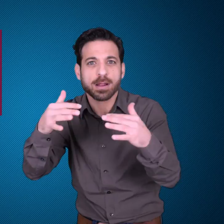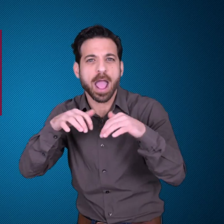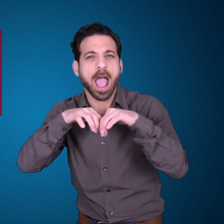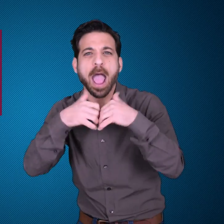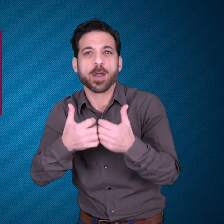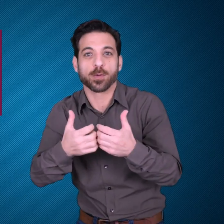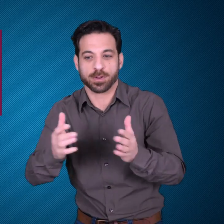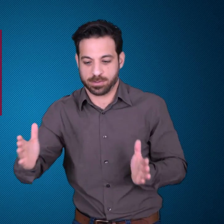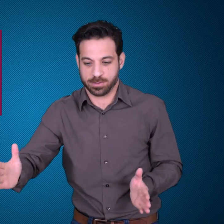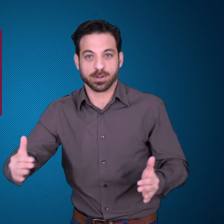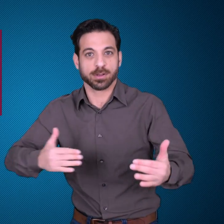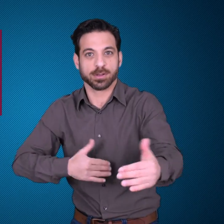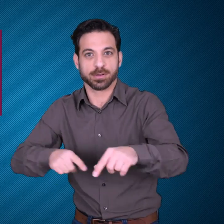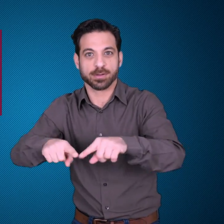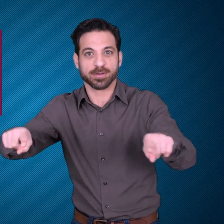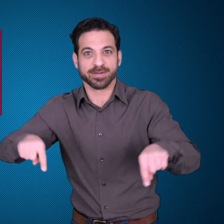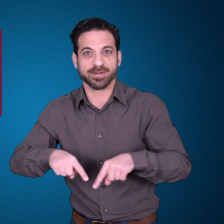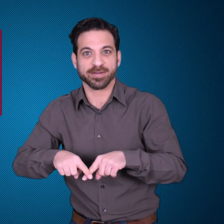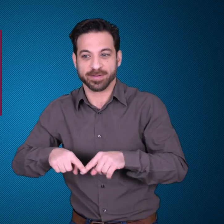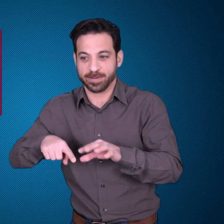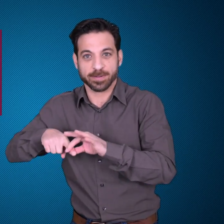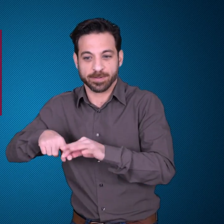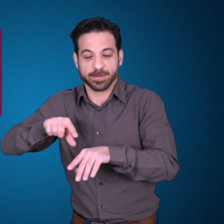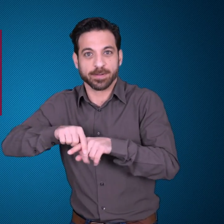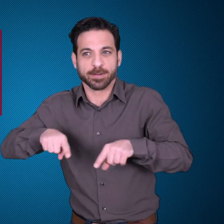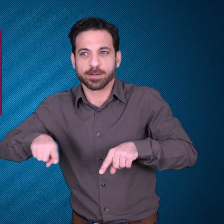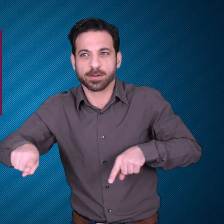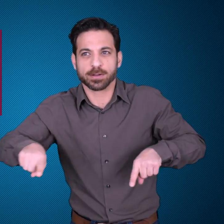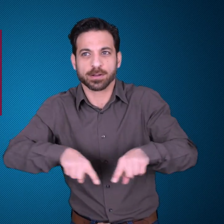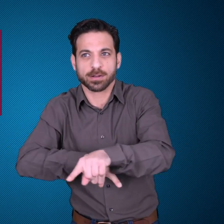follow the game using a wooden board.